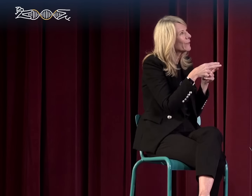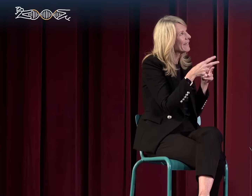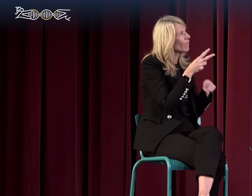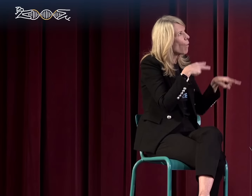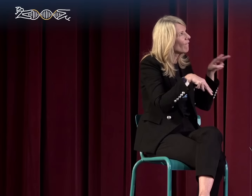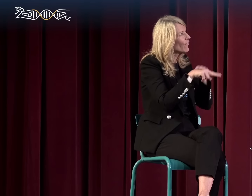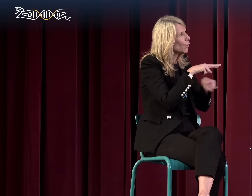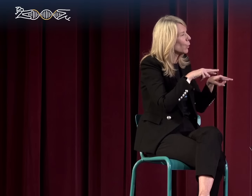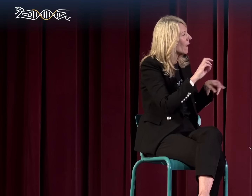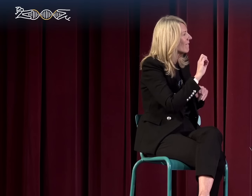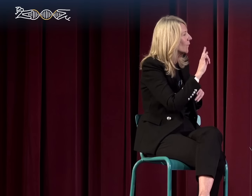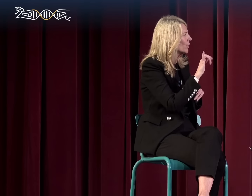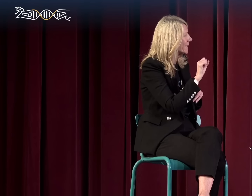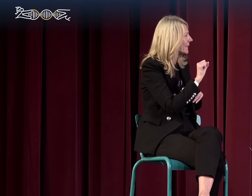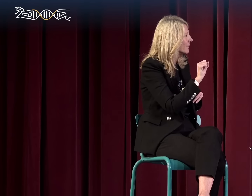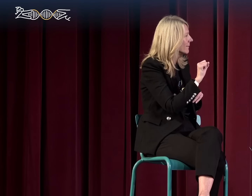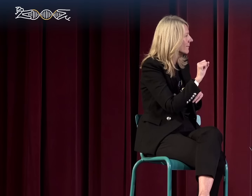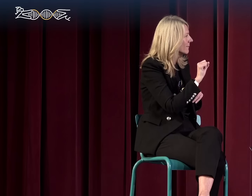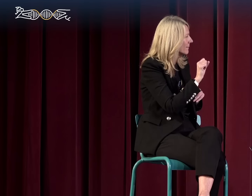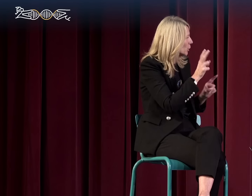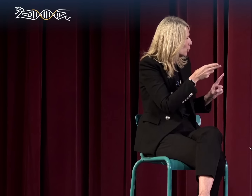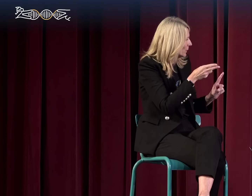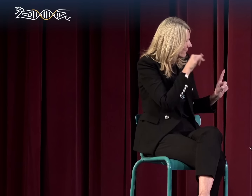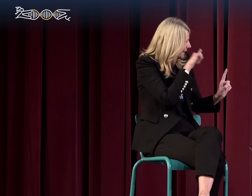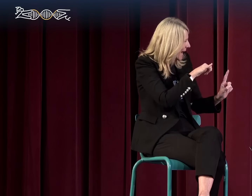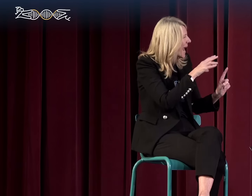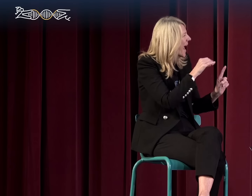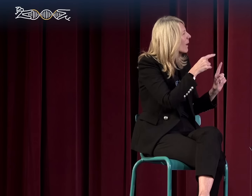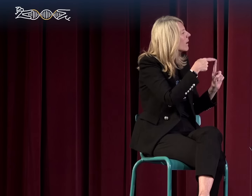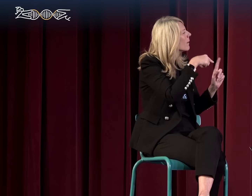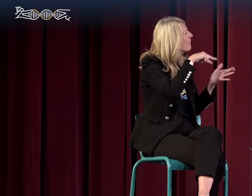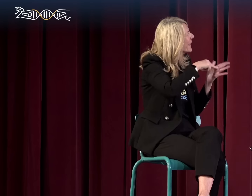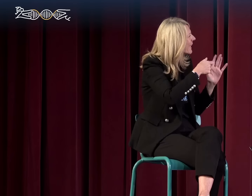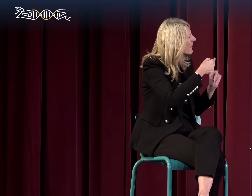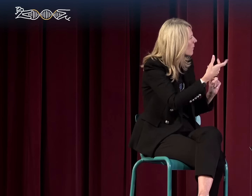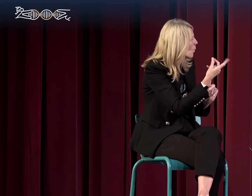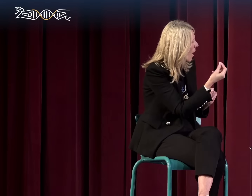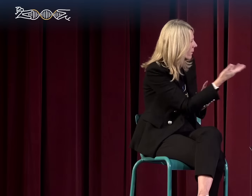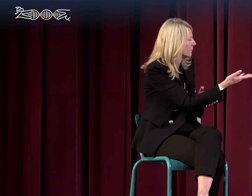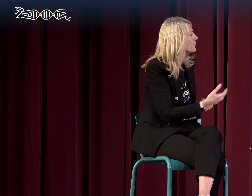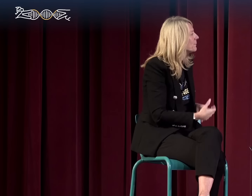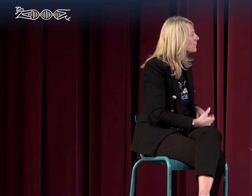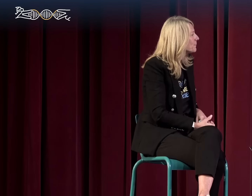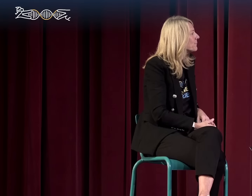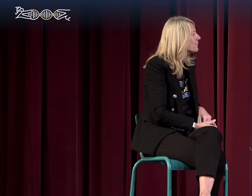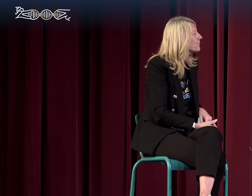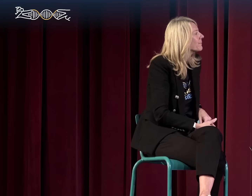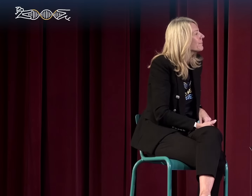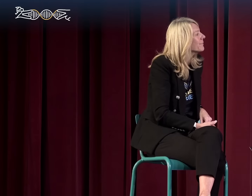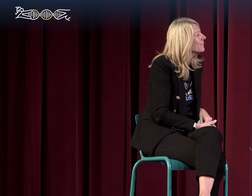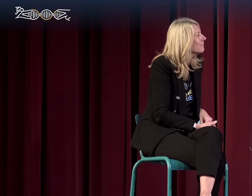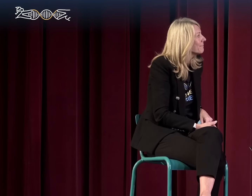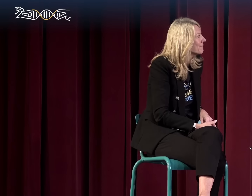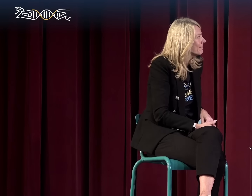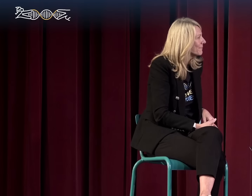I would like to look back throughout history and ask the next question of, Dr. Greenwald, can you talk about overview on eugenics what this means.